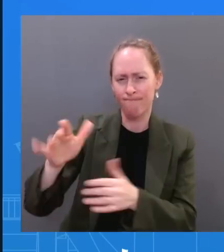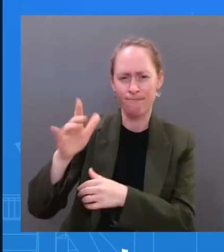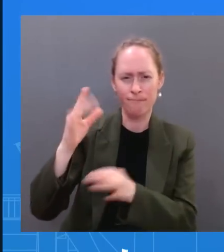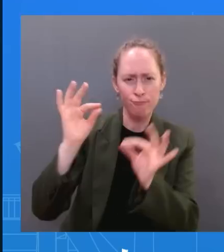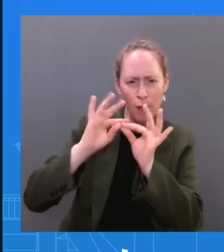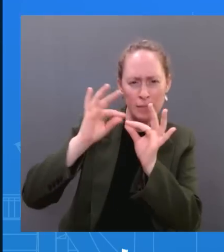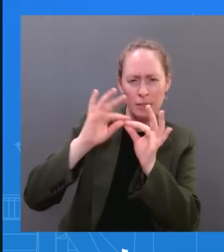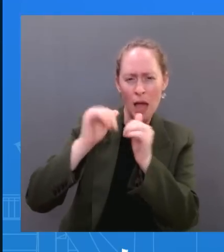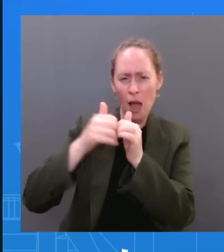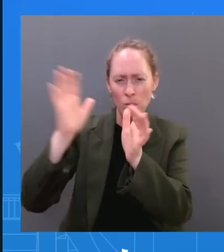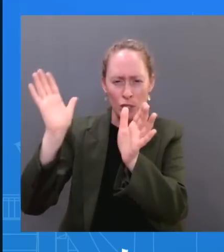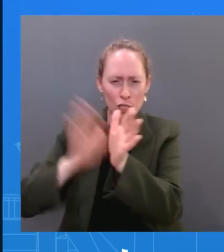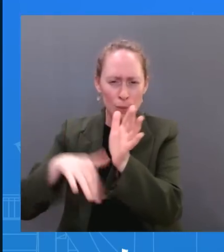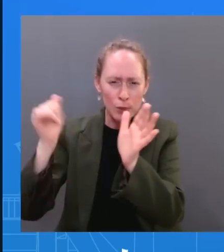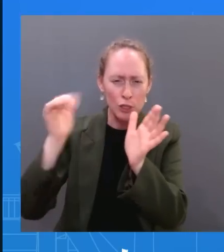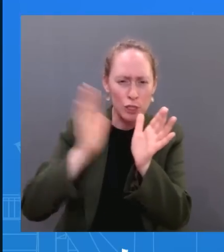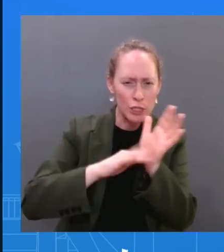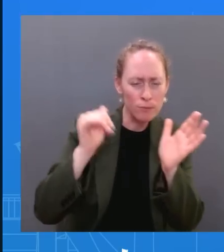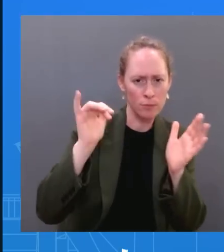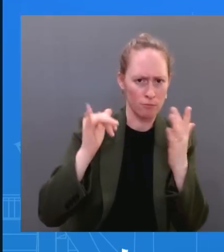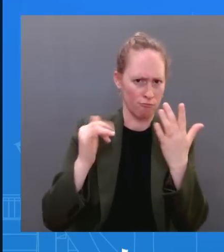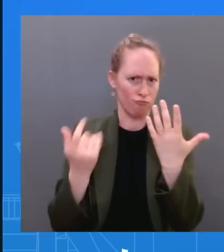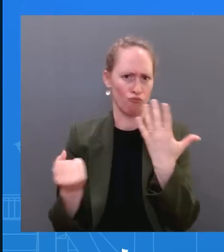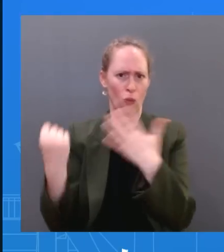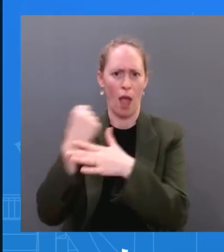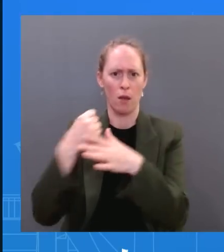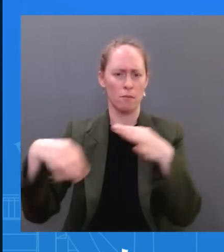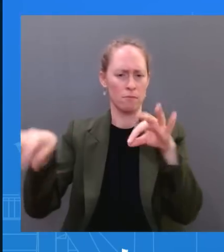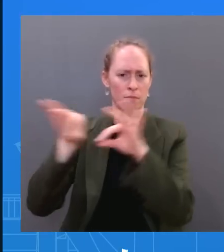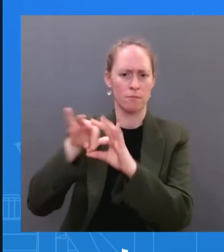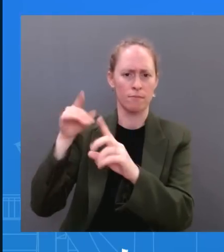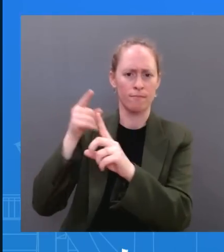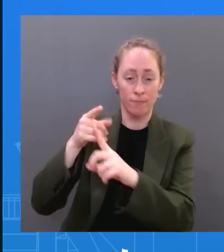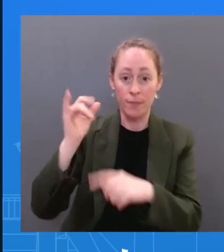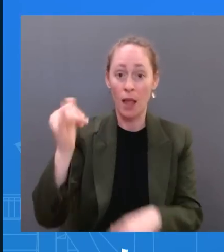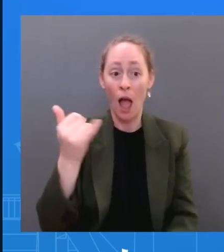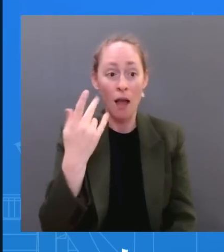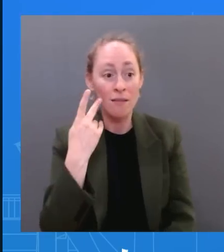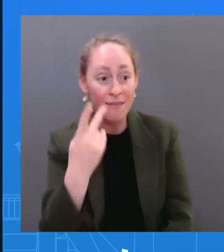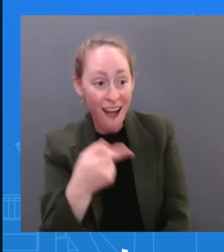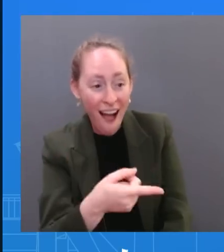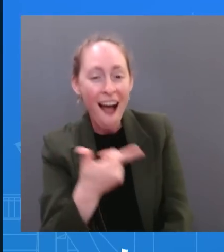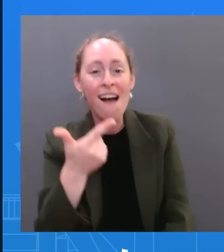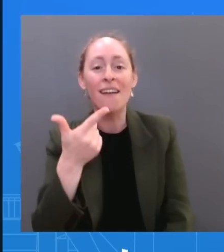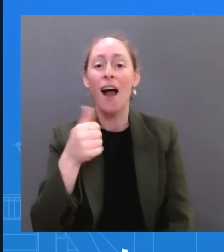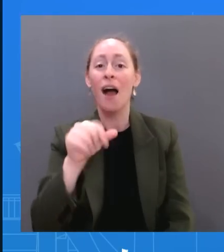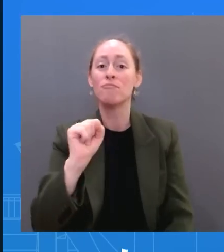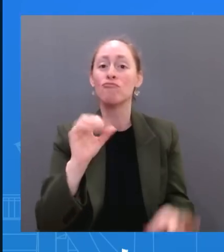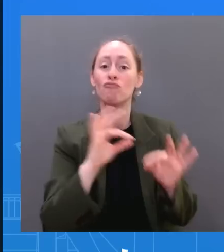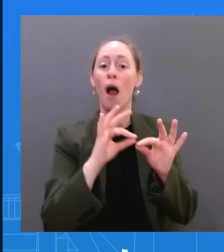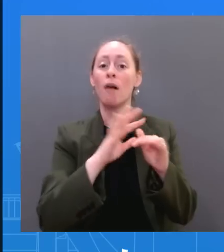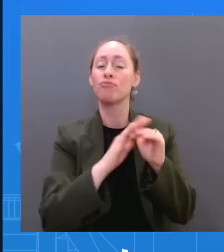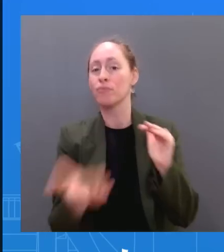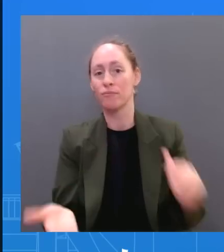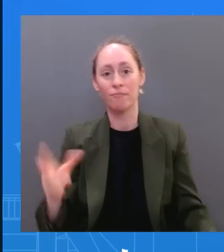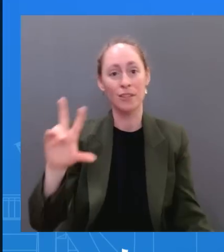by close to 30 cents a gallon in the past 25-plus days. That is something that the President is going to continue to work on